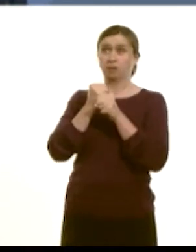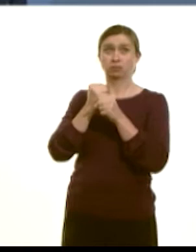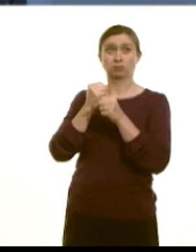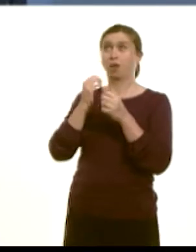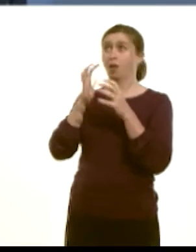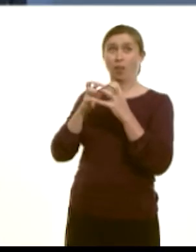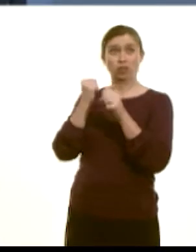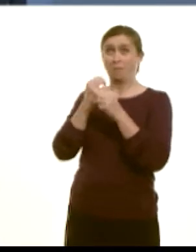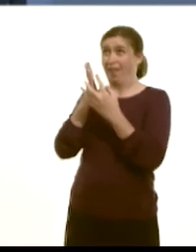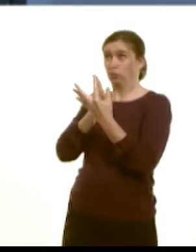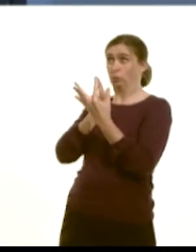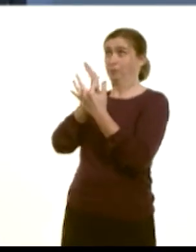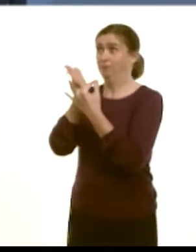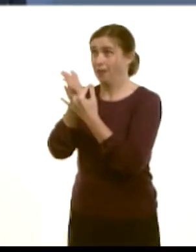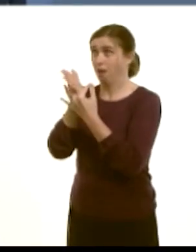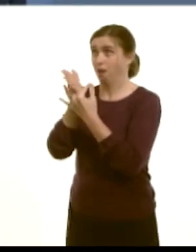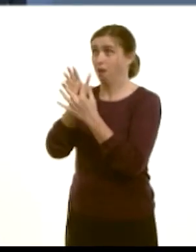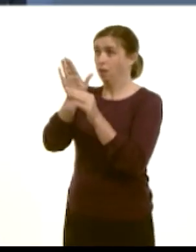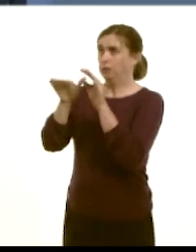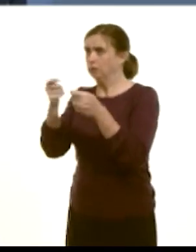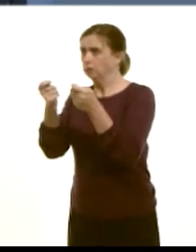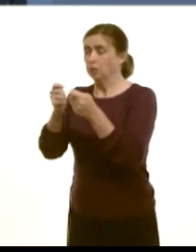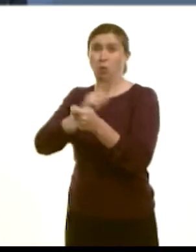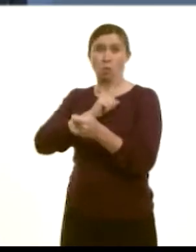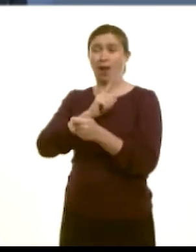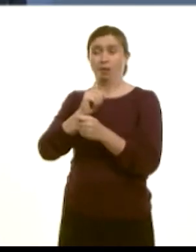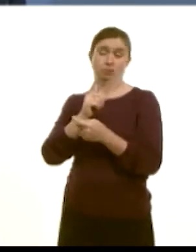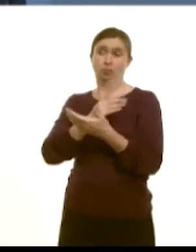Government, because you do not believe that the health board is in a suitable place to